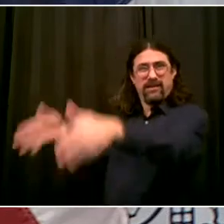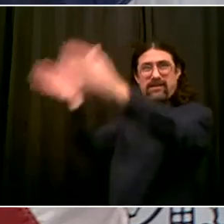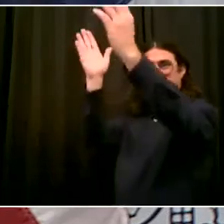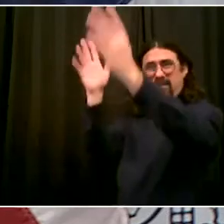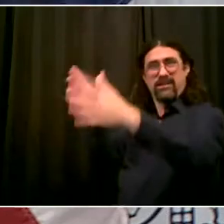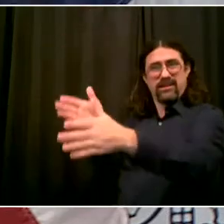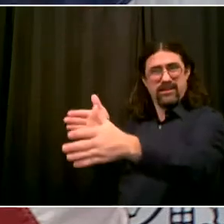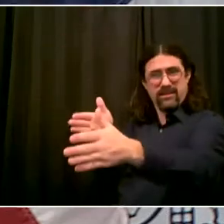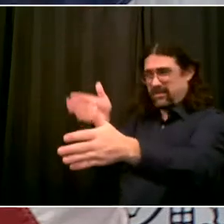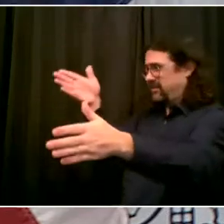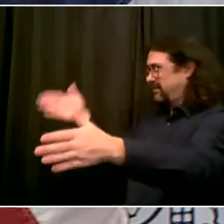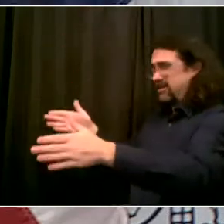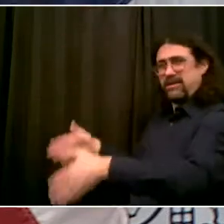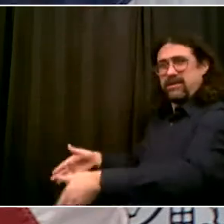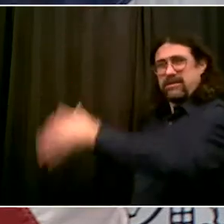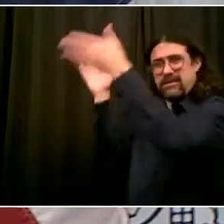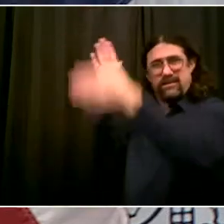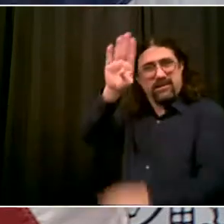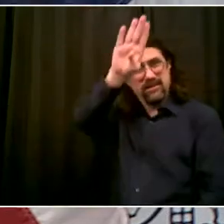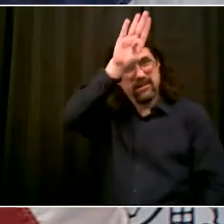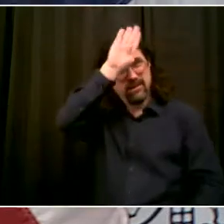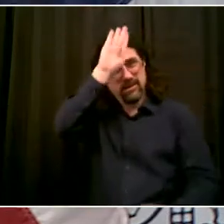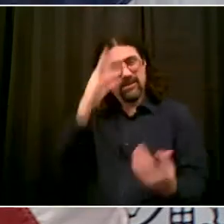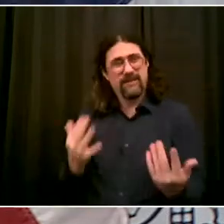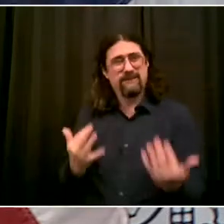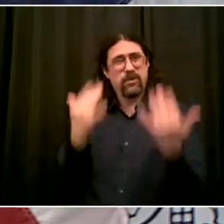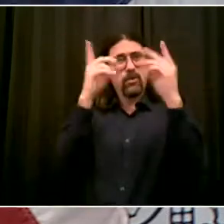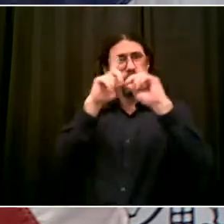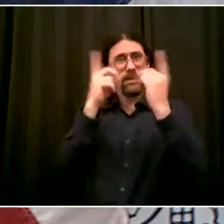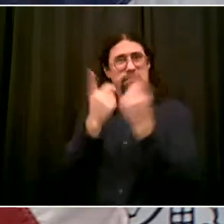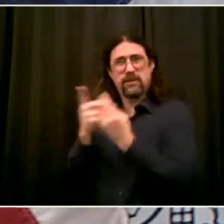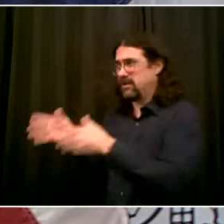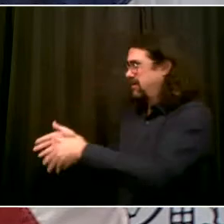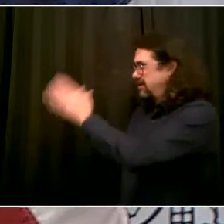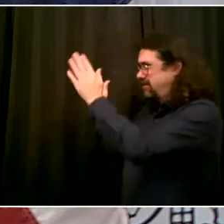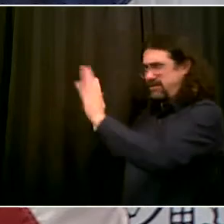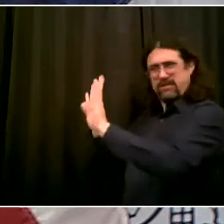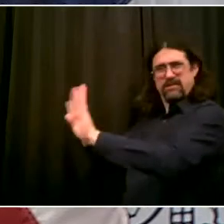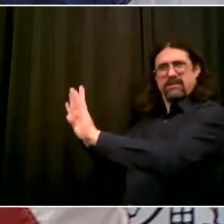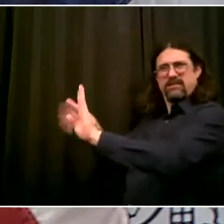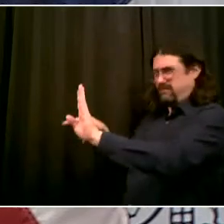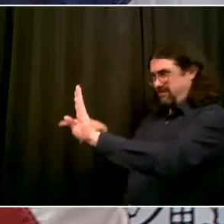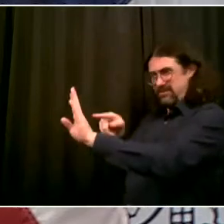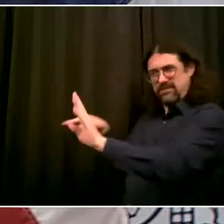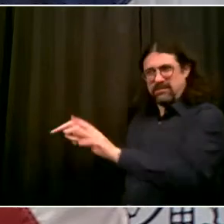STATION HOUSE. WERE THEY NOT AWARE IT WAS HAPPENING? CC YANOUOU AND THE